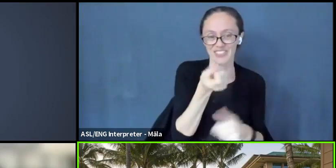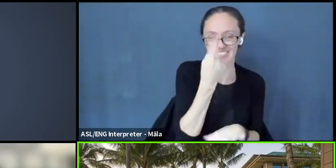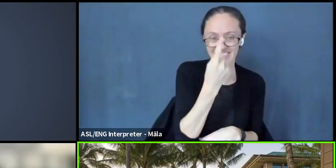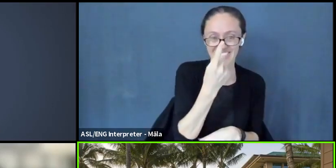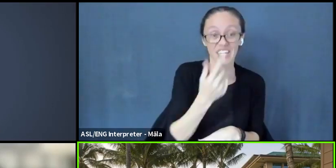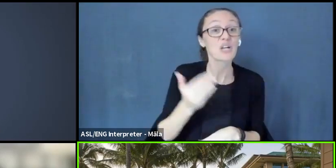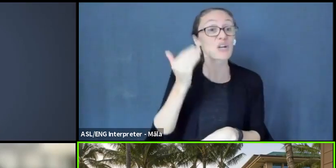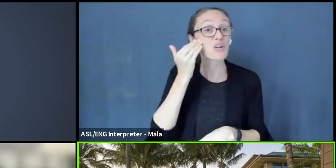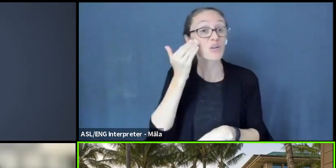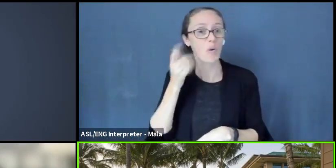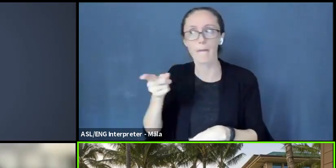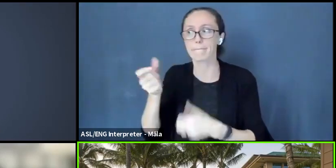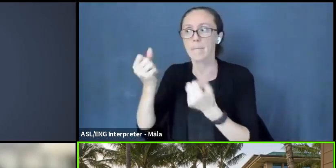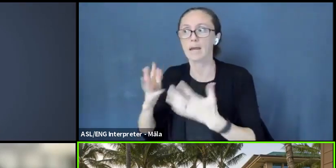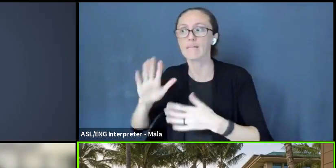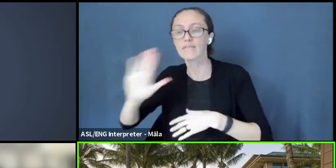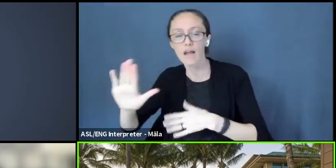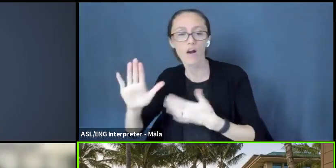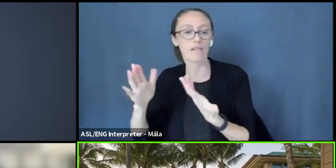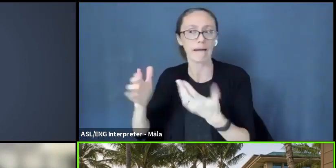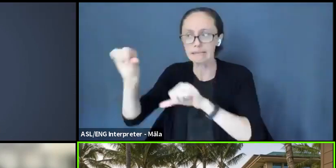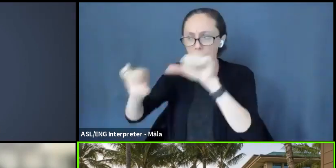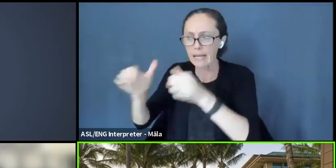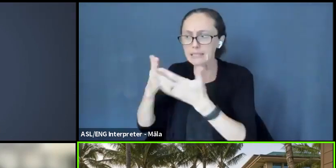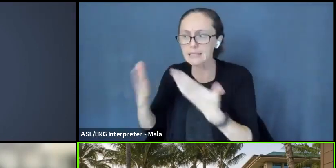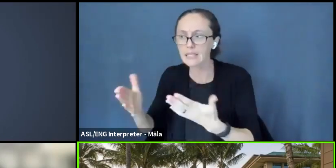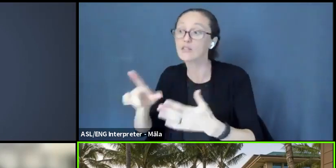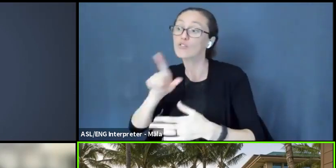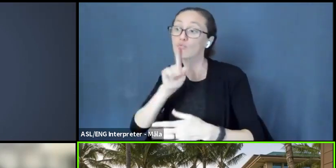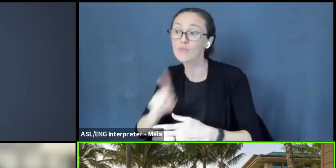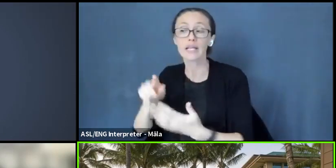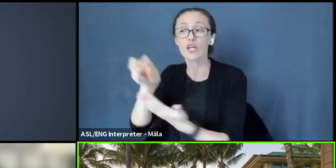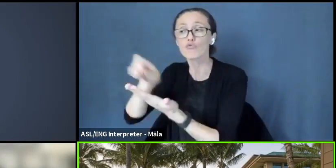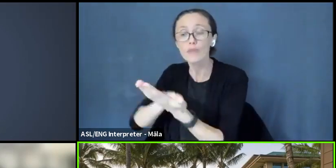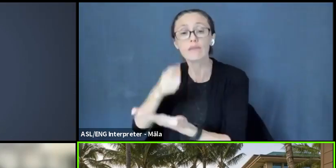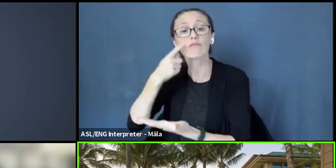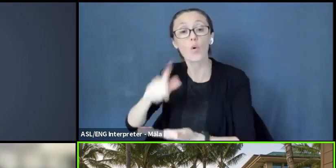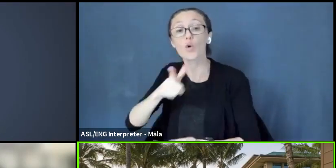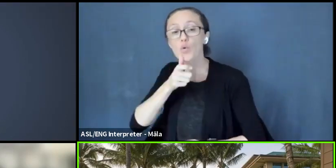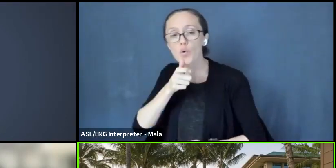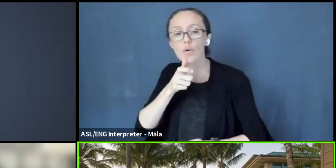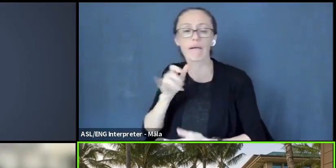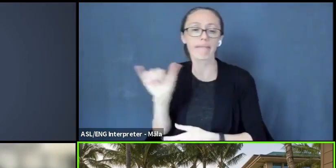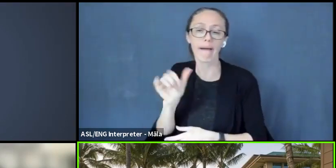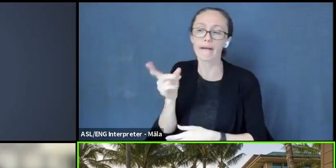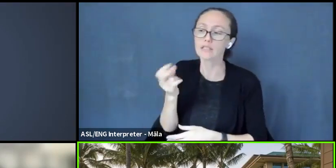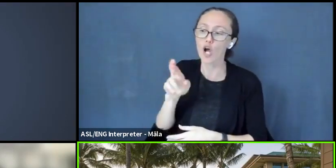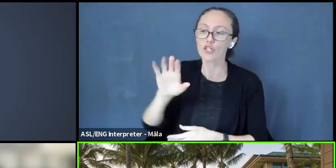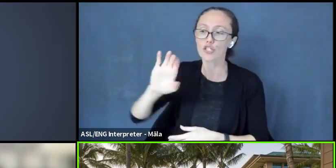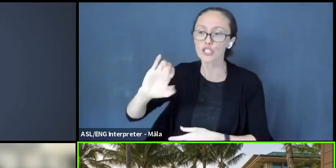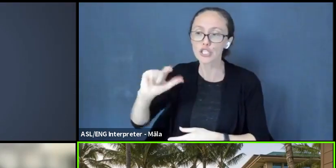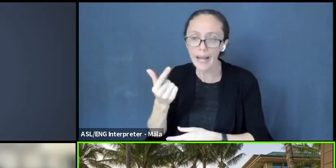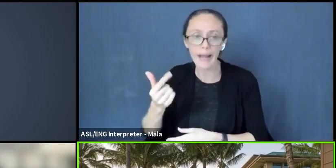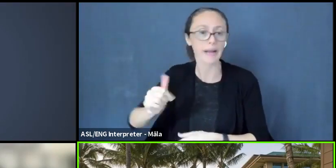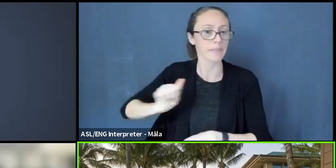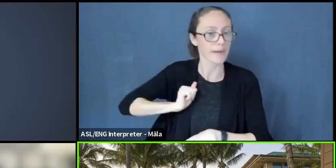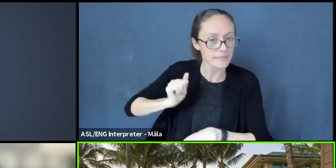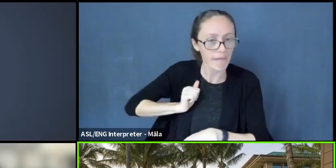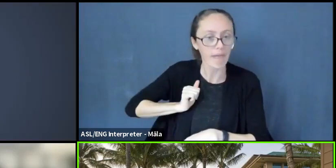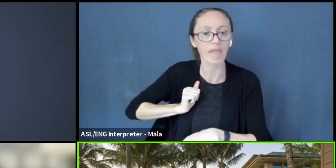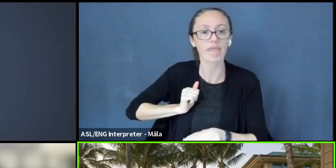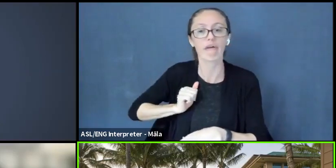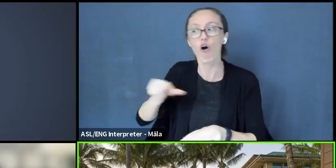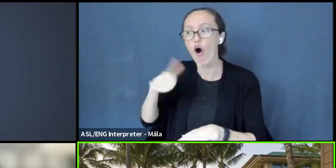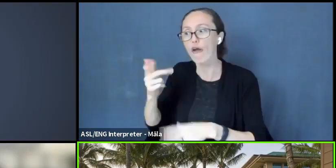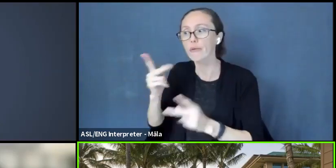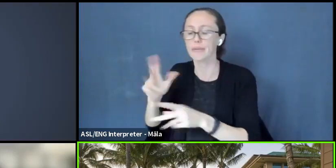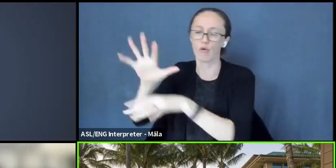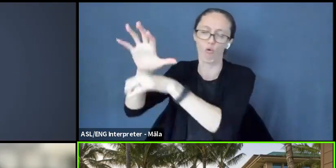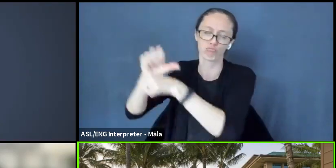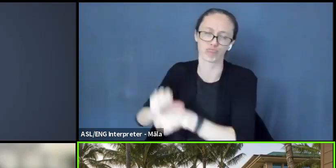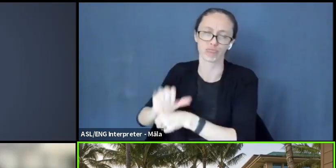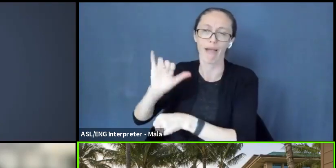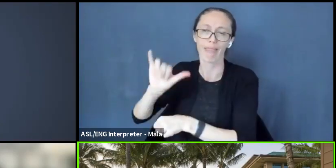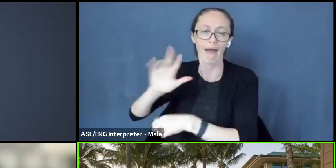for people like Dr. Chang and myself, and others who are very used to looking critically